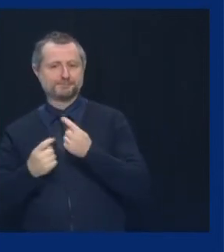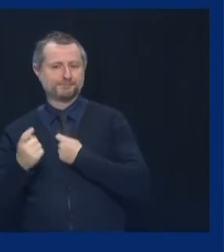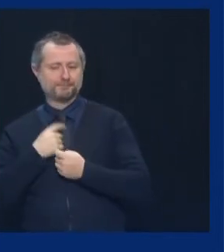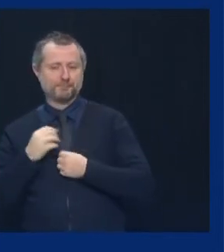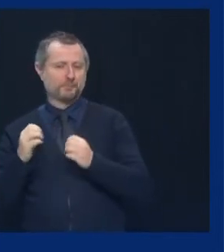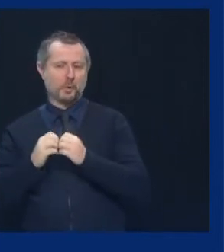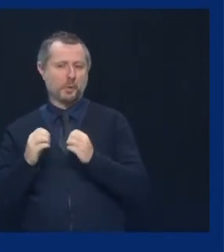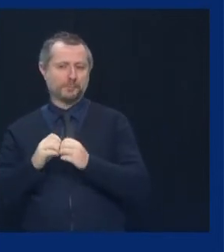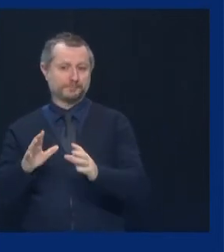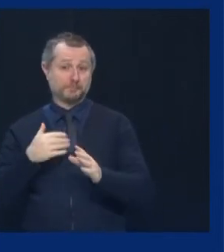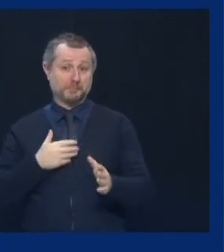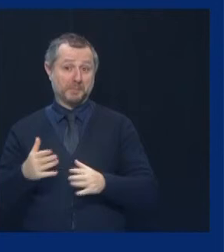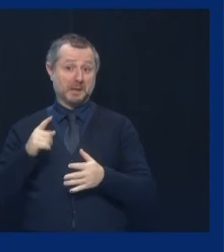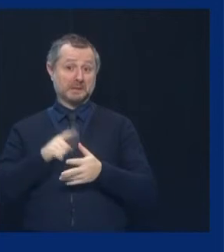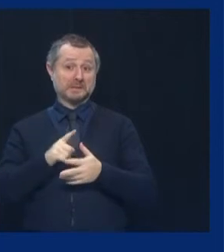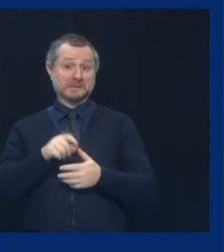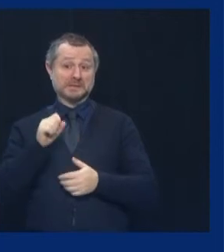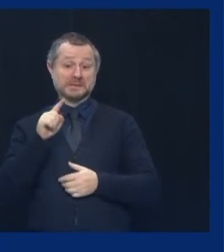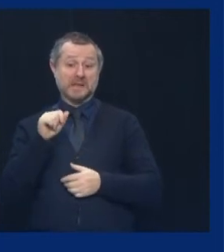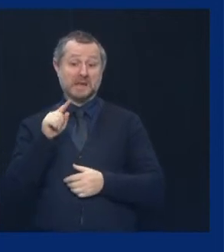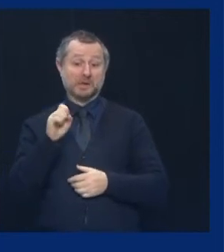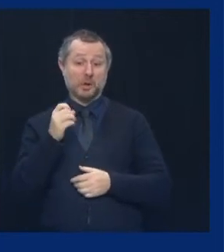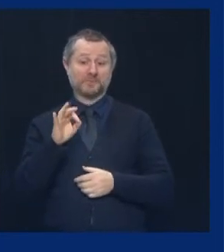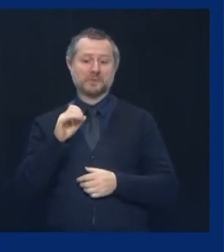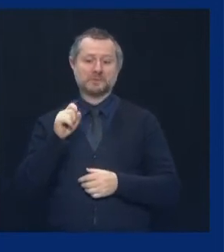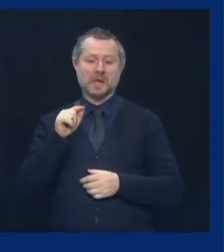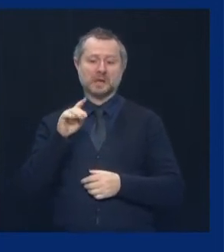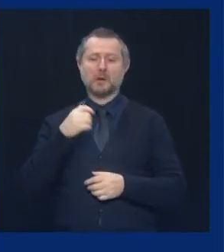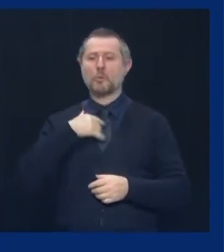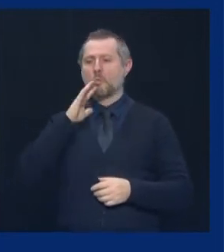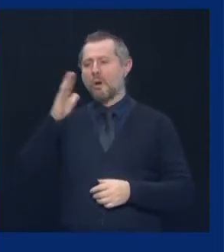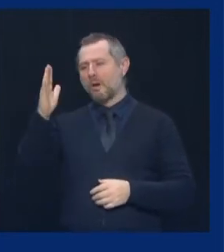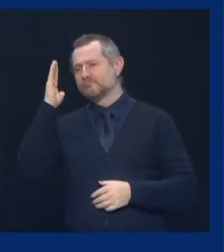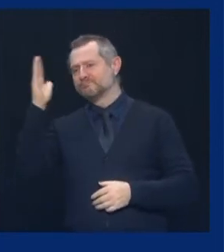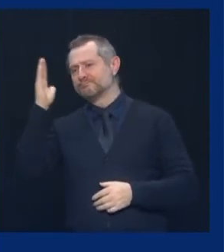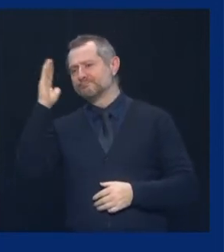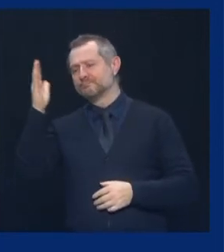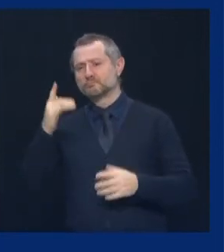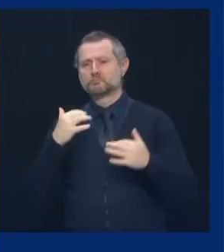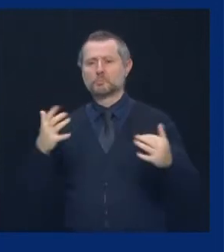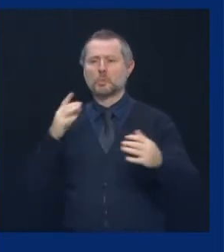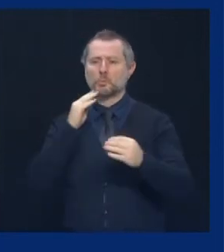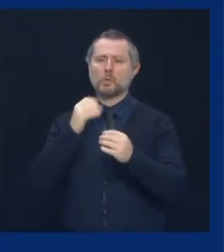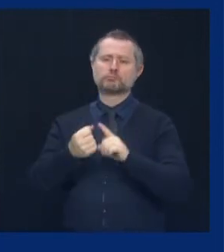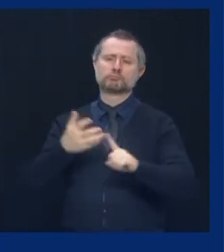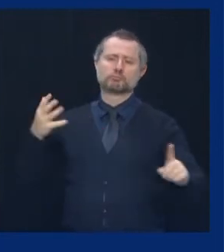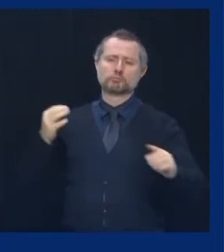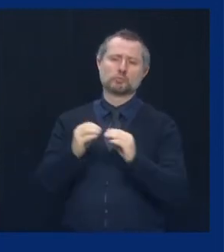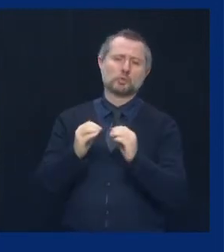OH. I DIDN'T WANT TO MENTION THIS BECAUSE I KNEW YOU WOULD ASK A FOLLOW-UP OR SOMEONE DID AND I'M GOING TO DO IT IN THE STATE OF